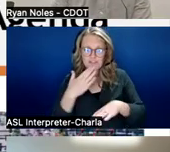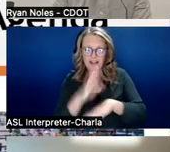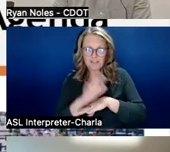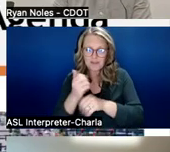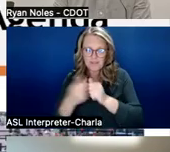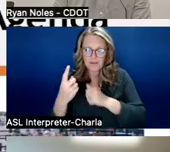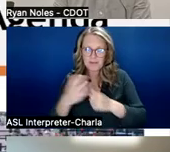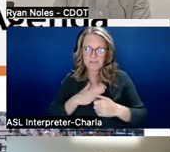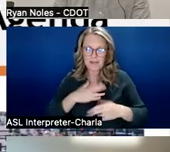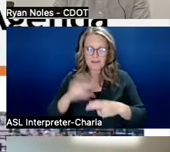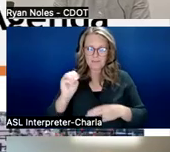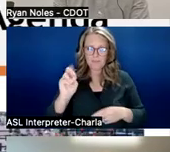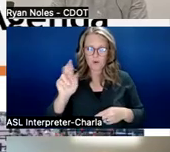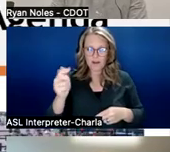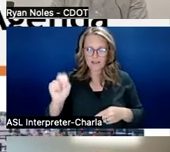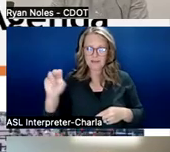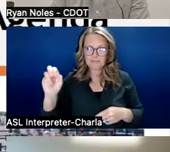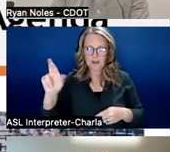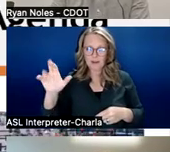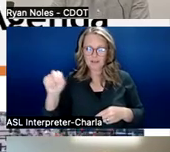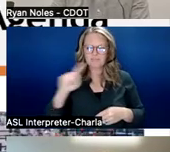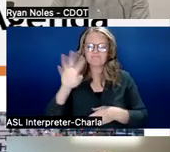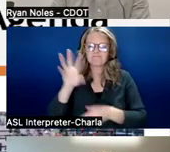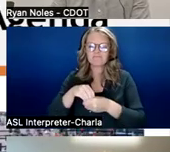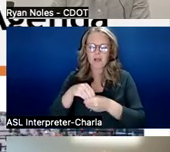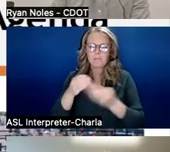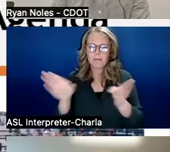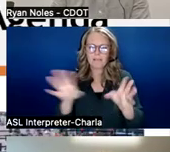My name is Morgan Marion. I am on the public engagement and outreach team for the project.